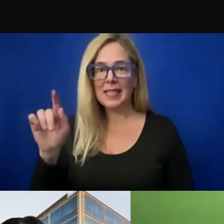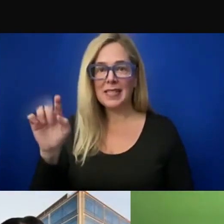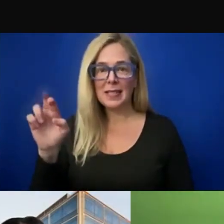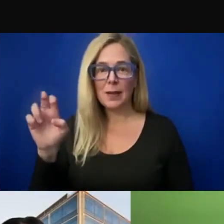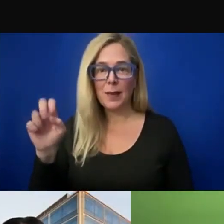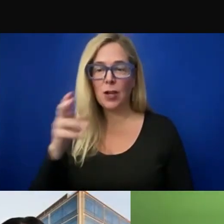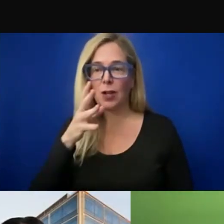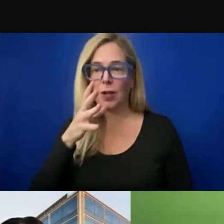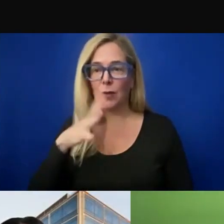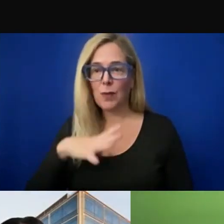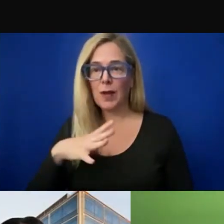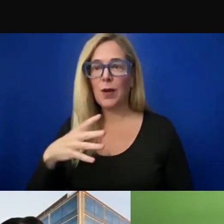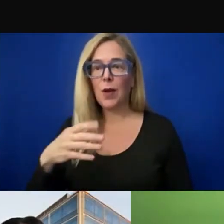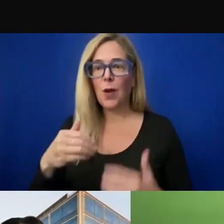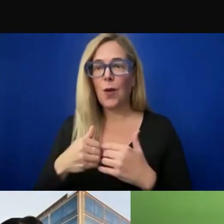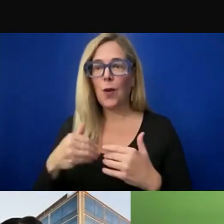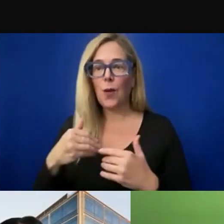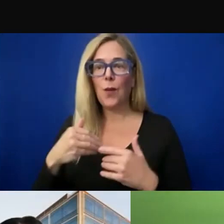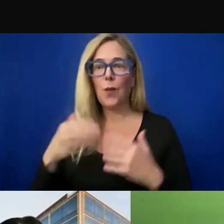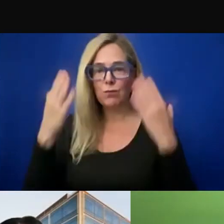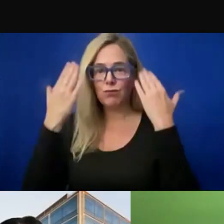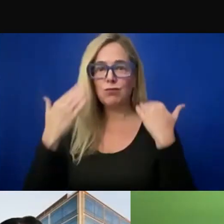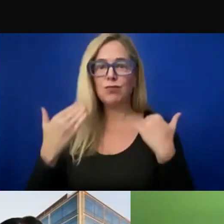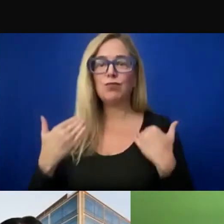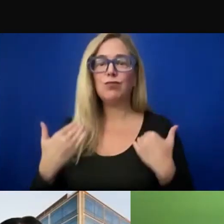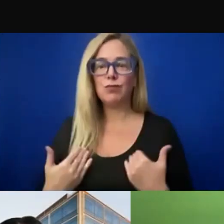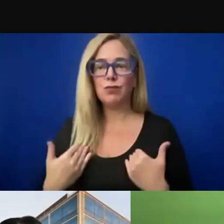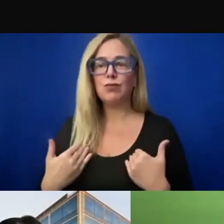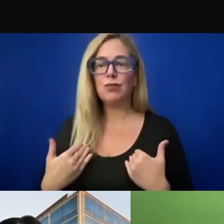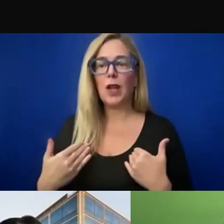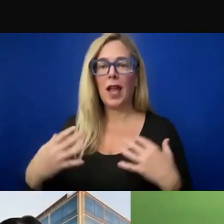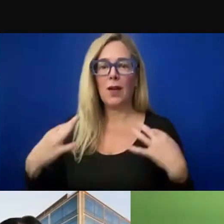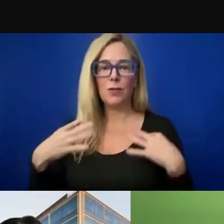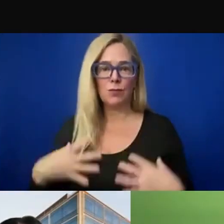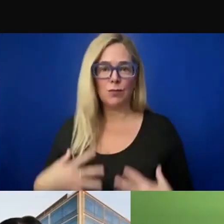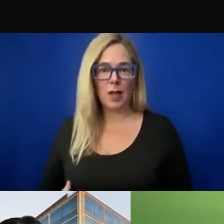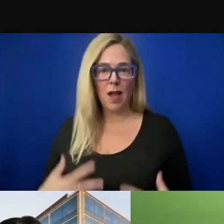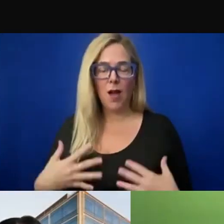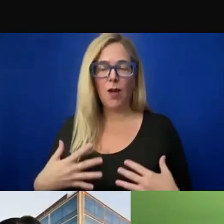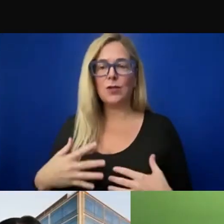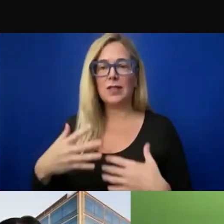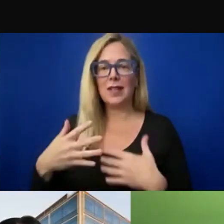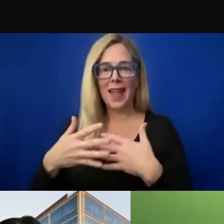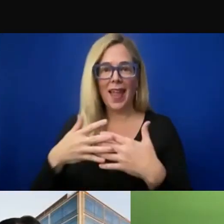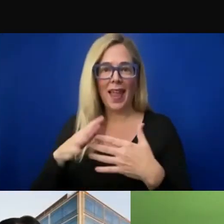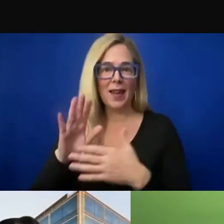blurred background. This is AI in disability Healthcare session which aims to explore